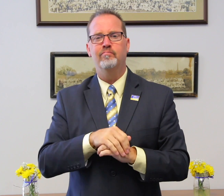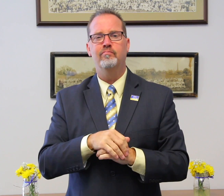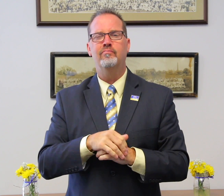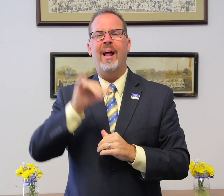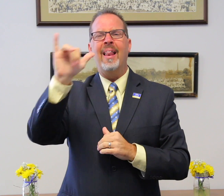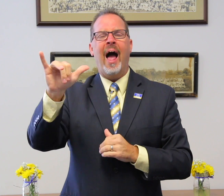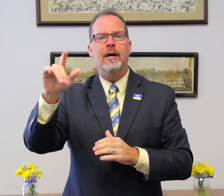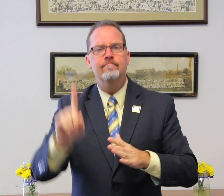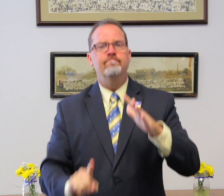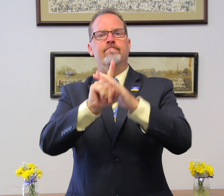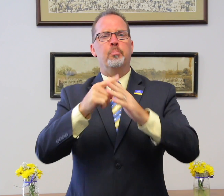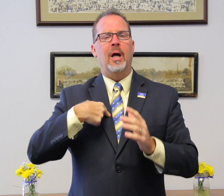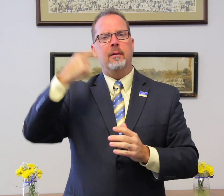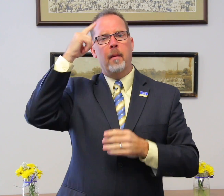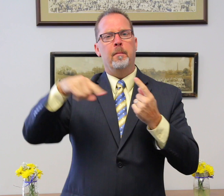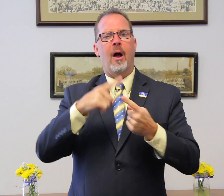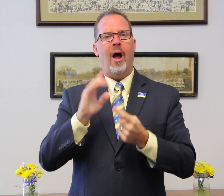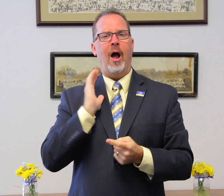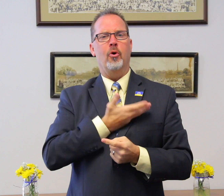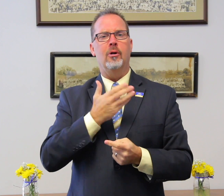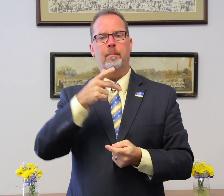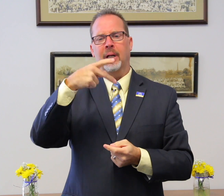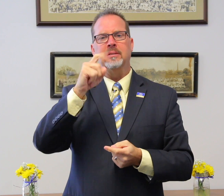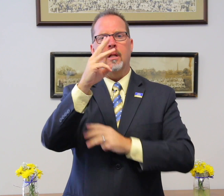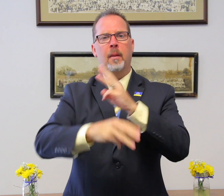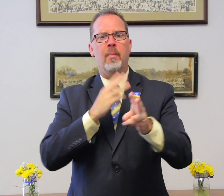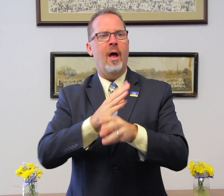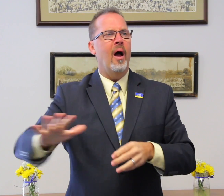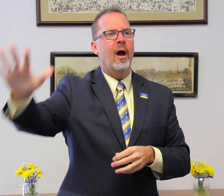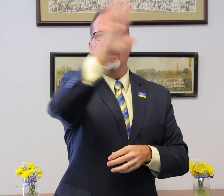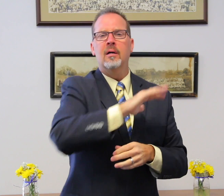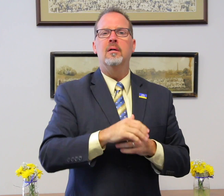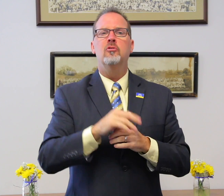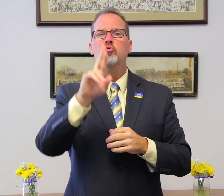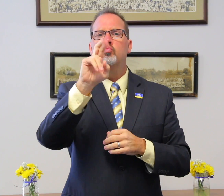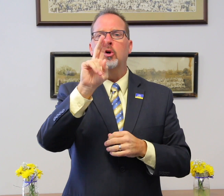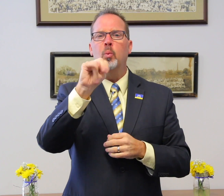to collaborate and support with the community. Speaking of alumni, I wanted to